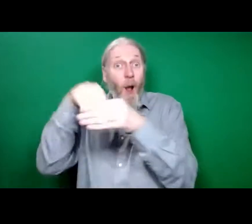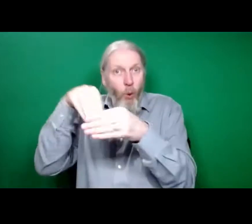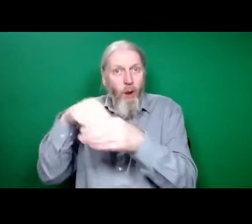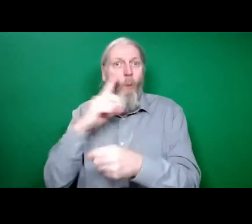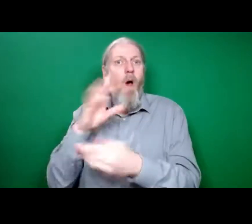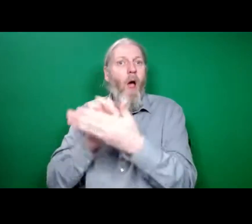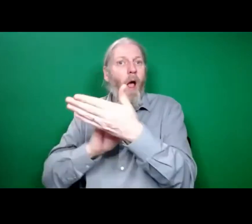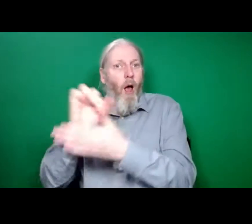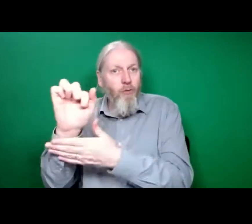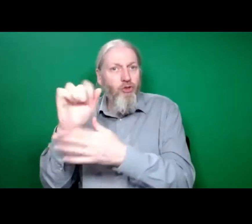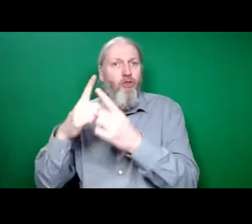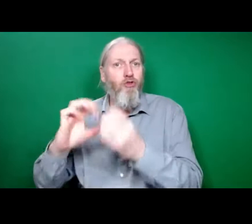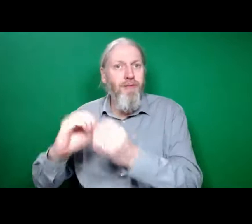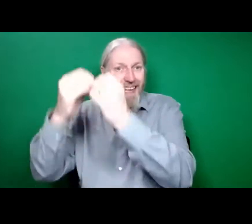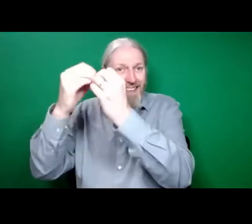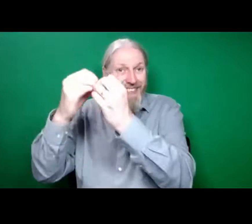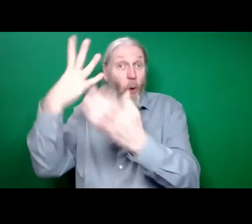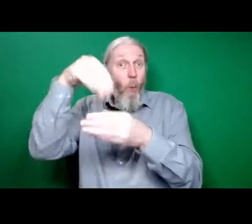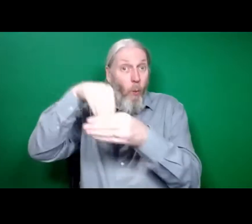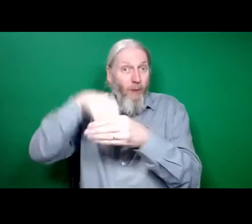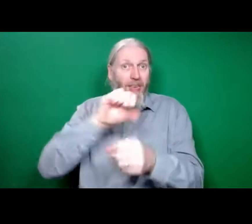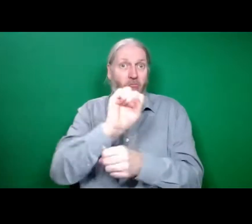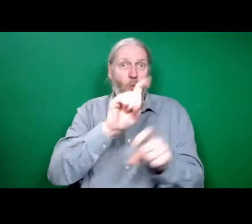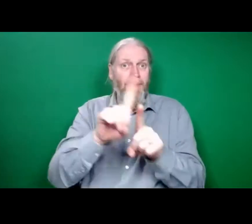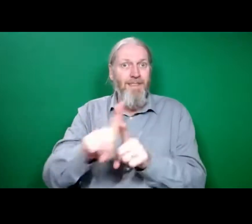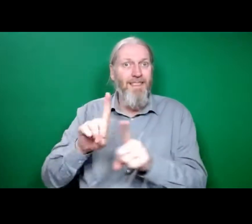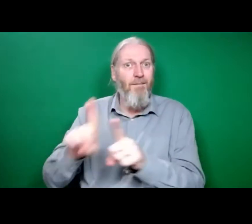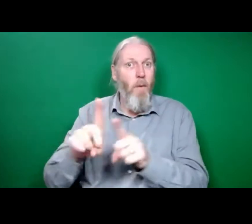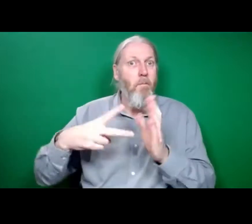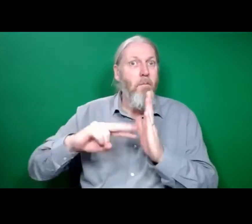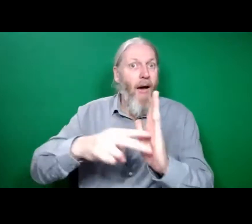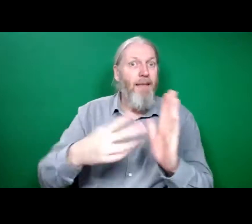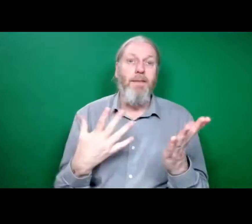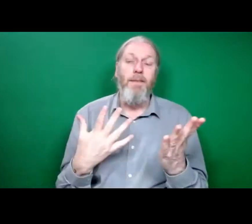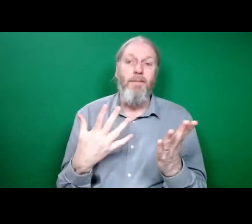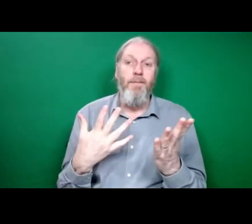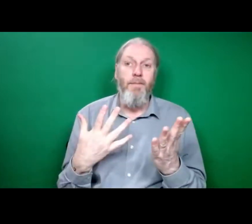opens fully later this year. What is really important about the strategy and how the